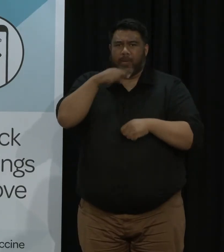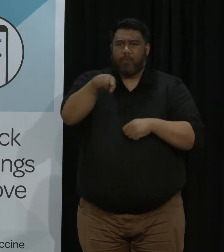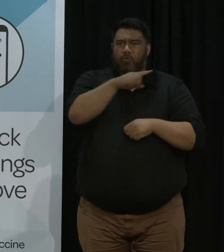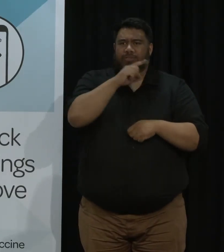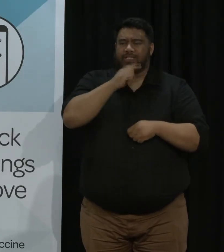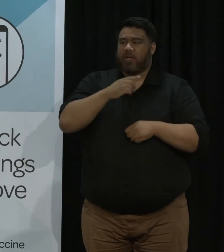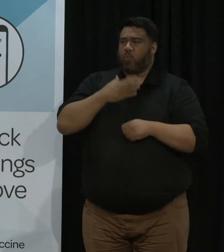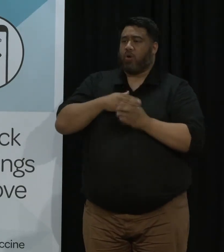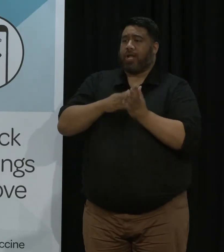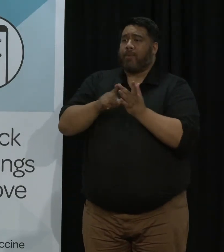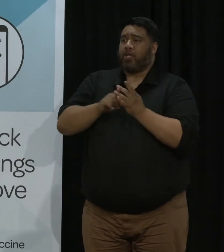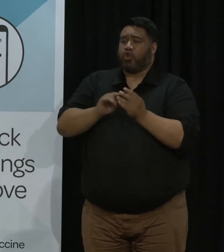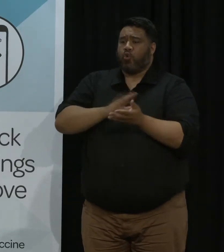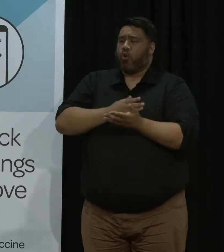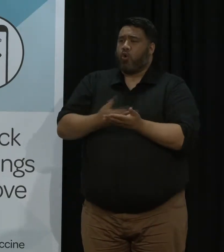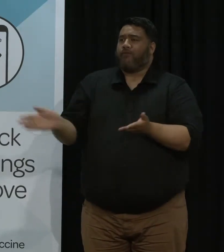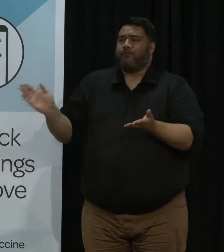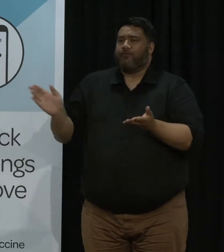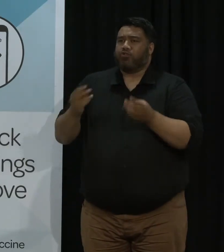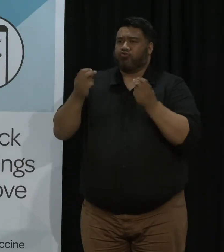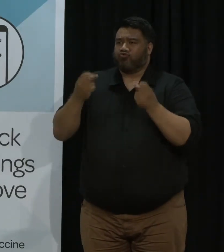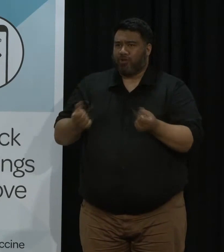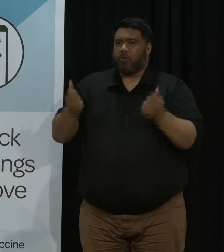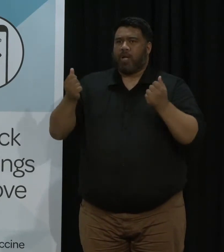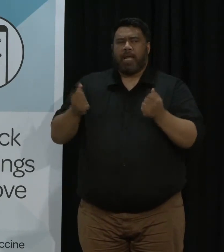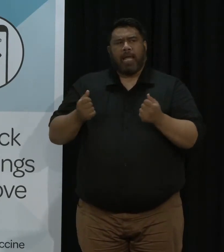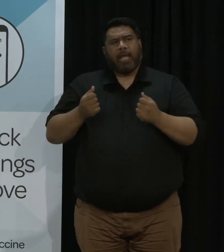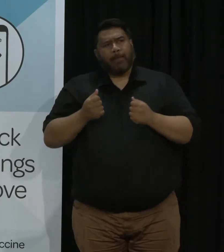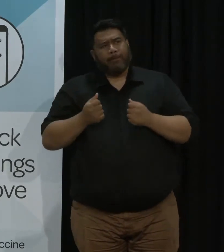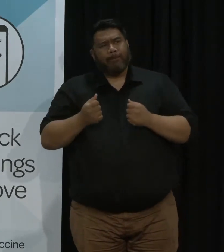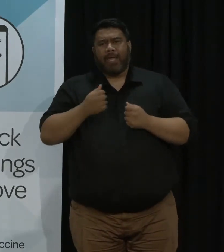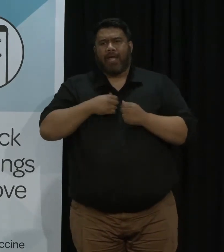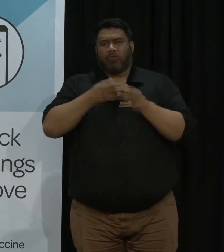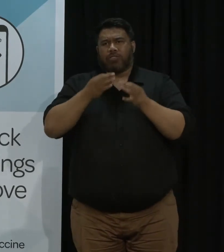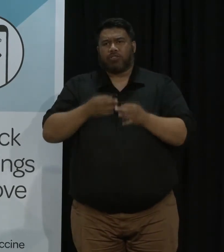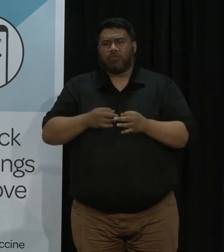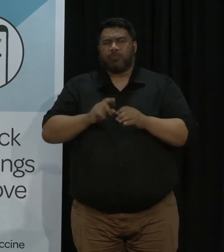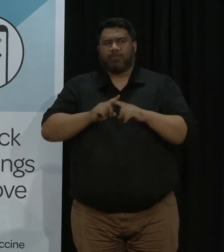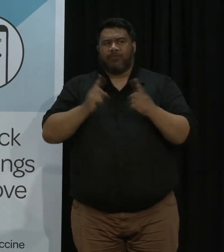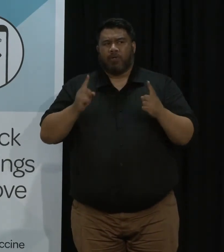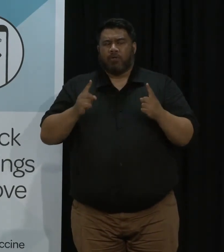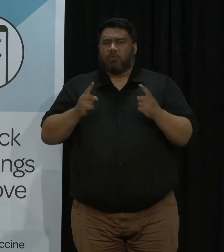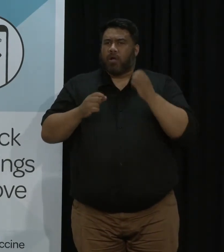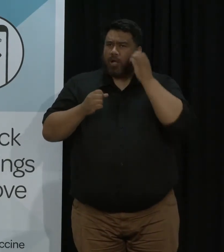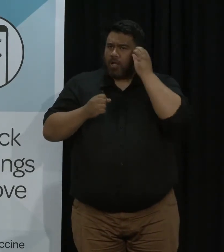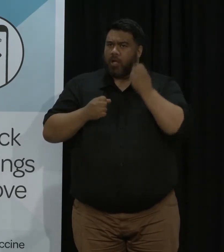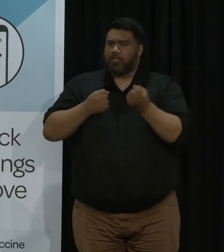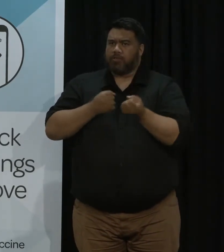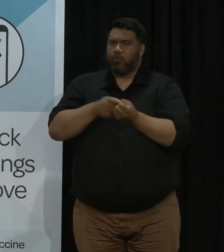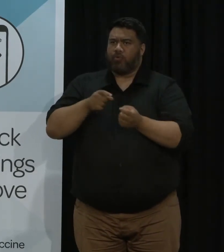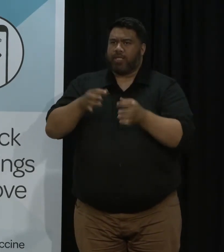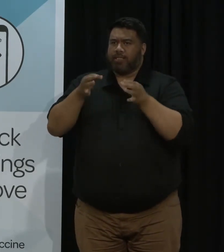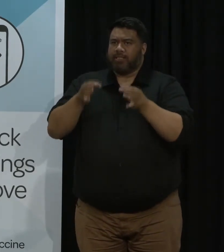that cries from the Opposition in particular came for us to get rid of all managed isolation facilities